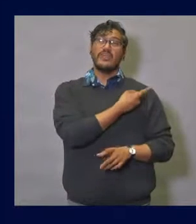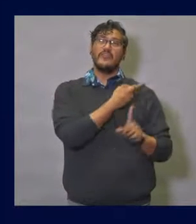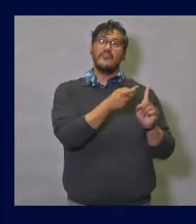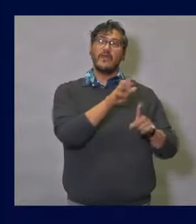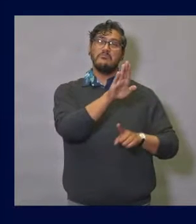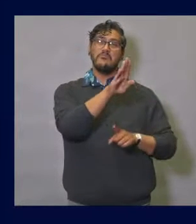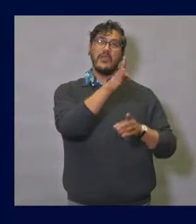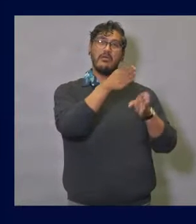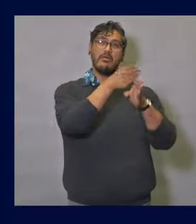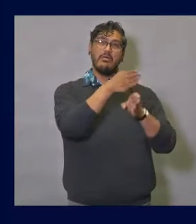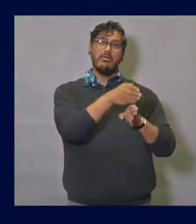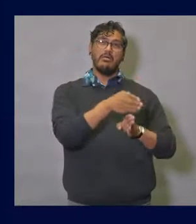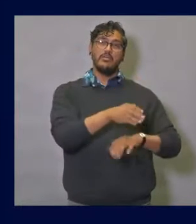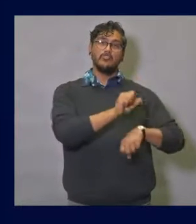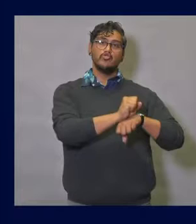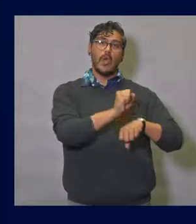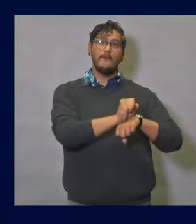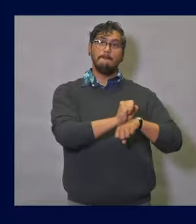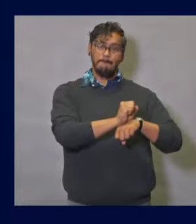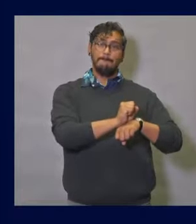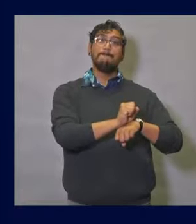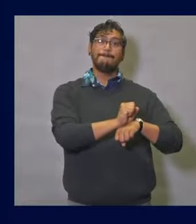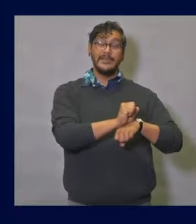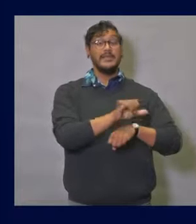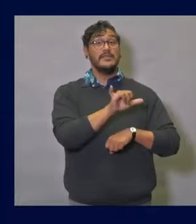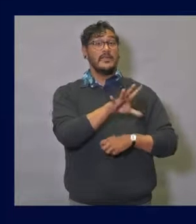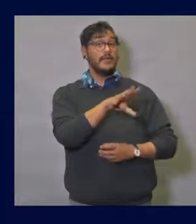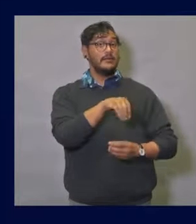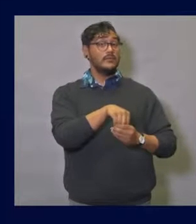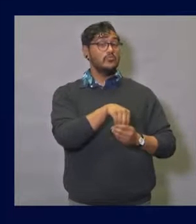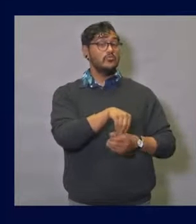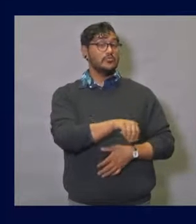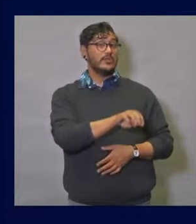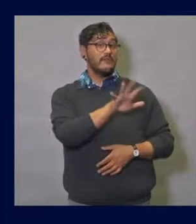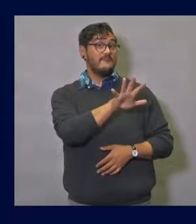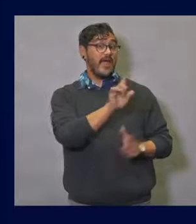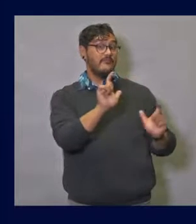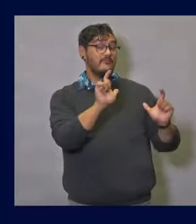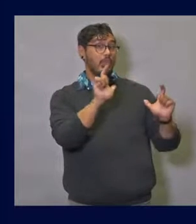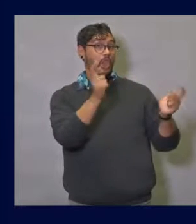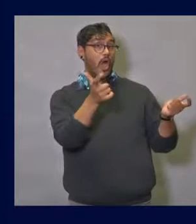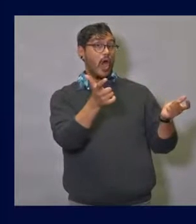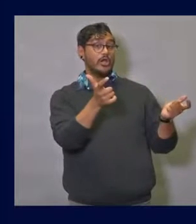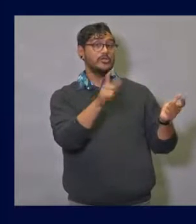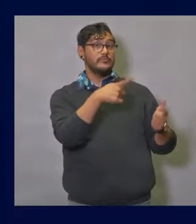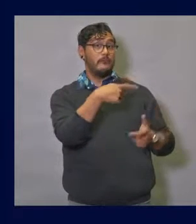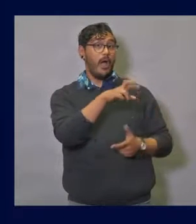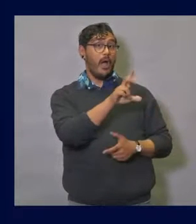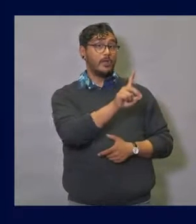THIS TABLE SHOWS VACCINATIONS BY OCCUPATION AT JUST THE COUNTY